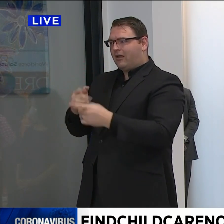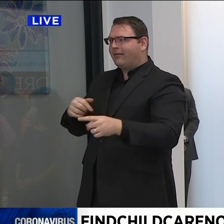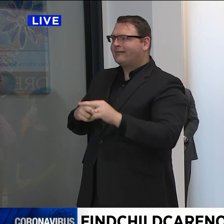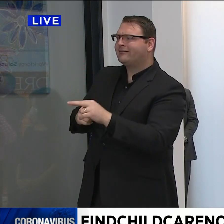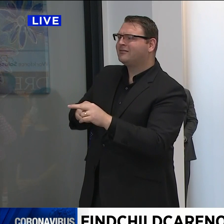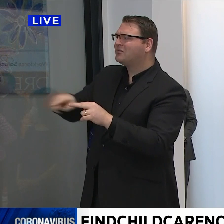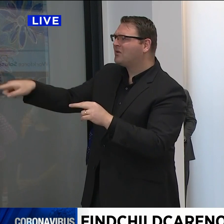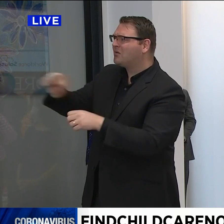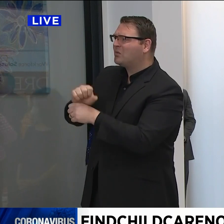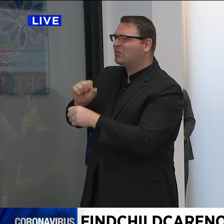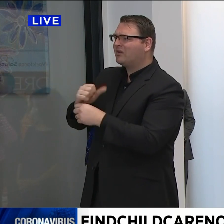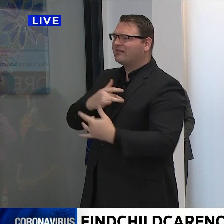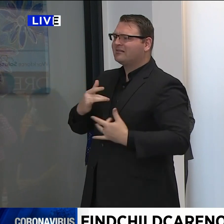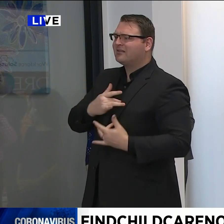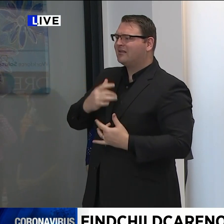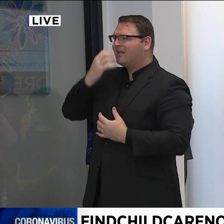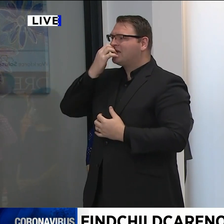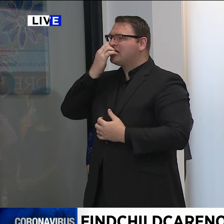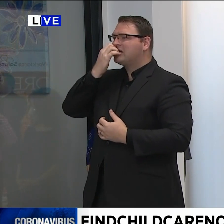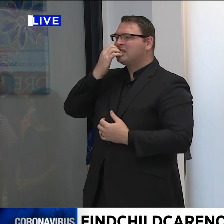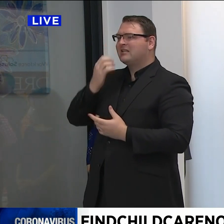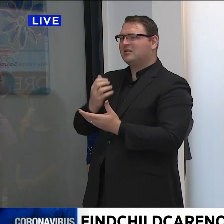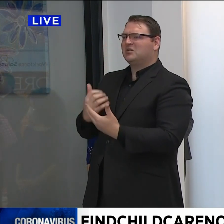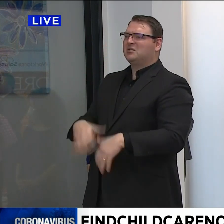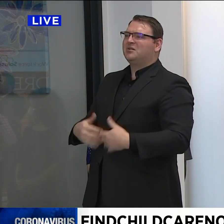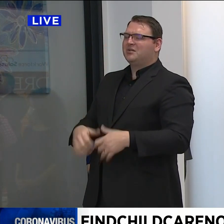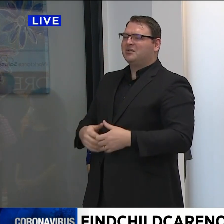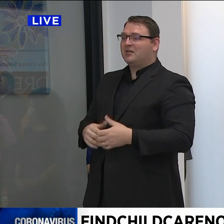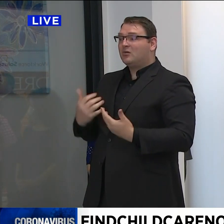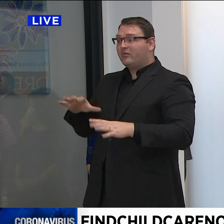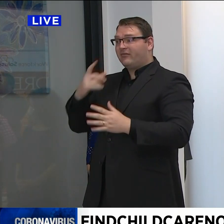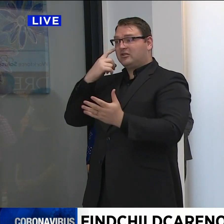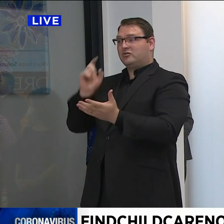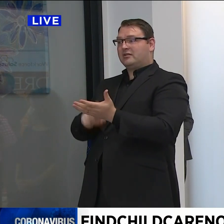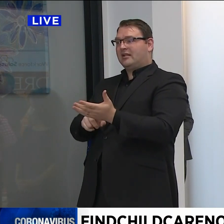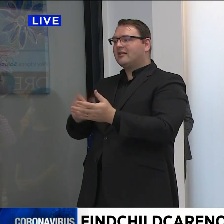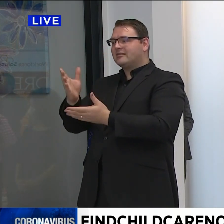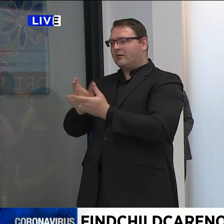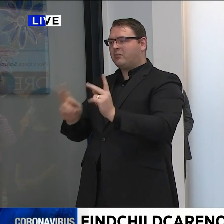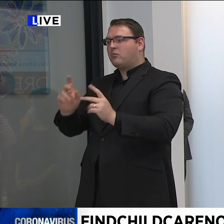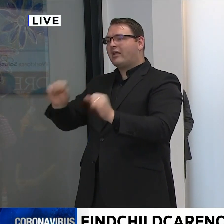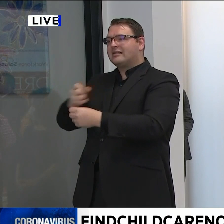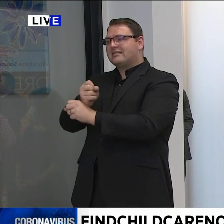everyday have gotten messages from from family members. family members. >> Of the jail worker saying Of the jail worker saying they’re so frightened to see they’re so frightened to see their loved one going to work